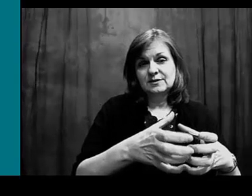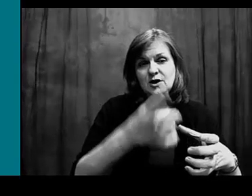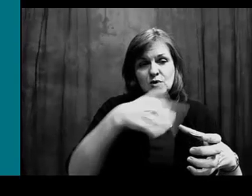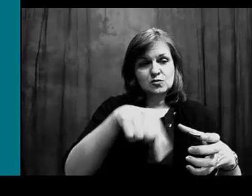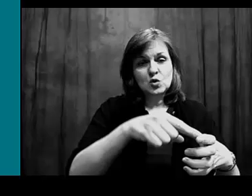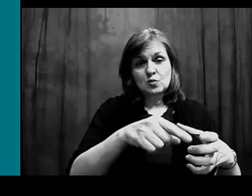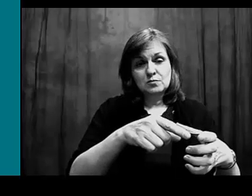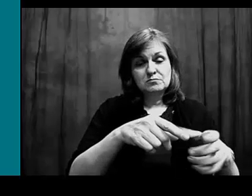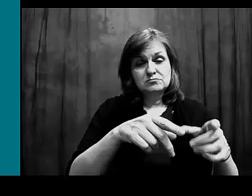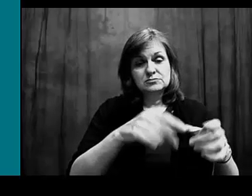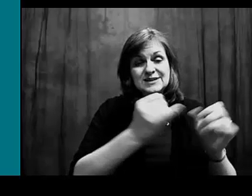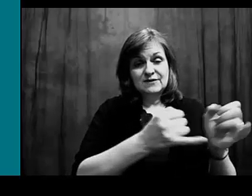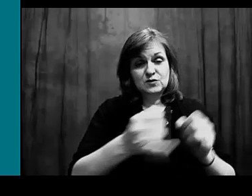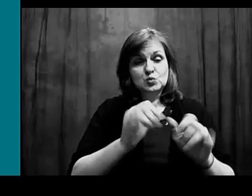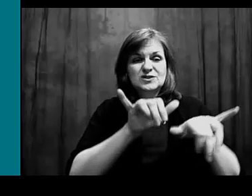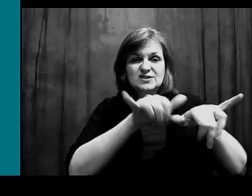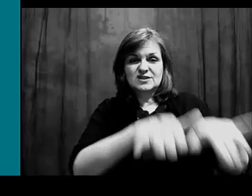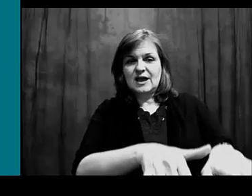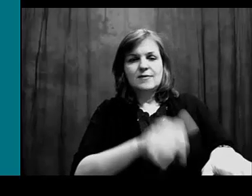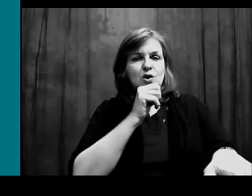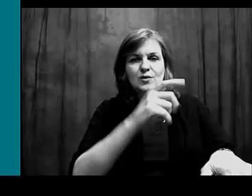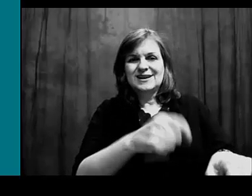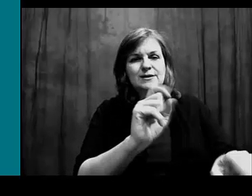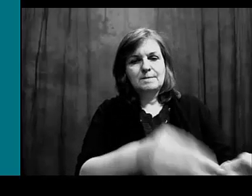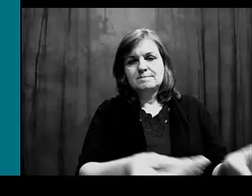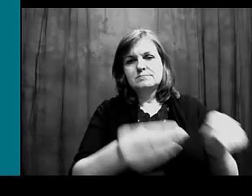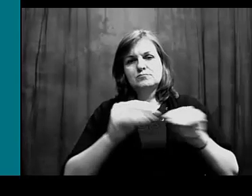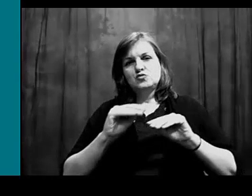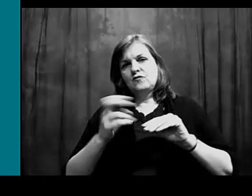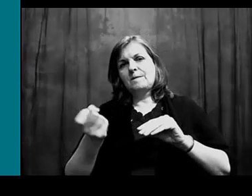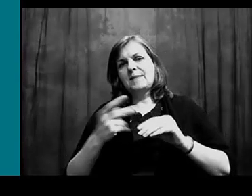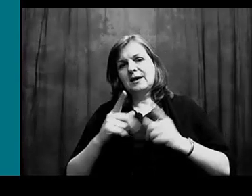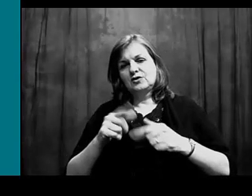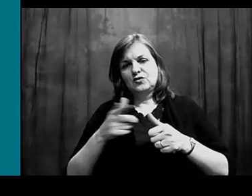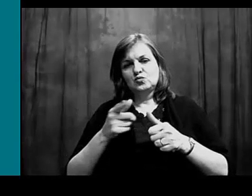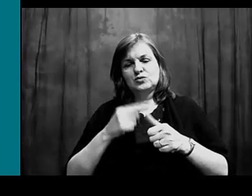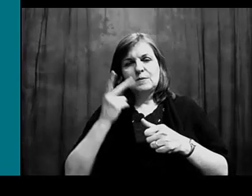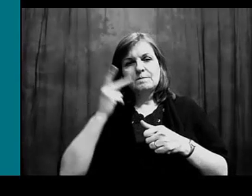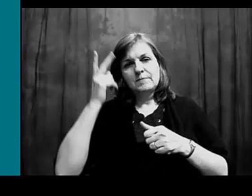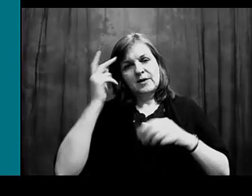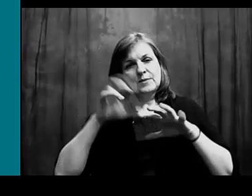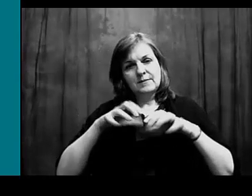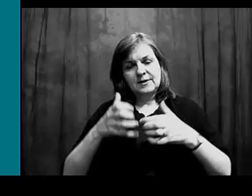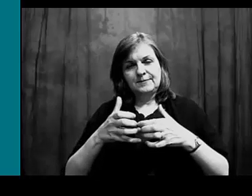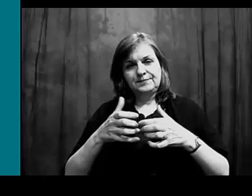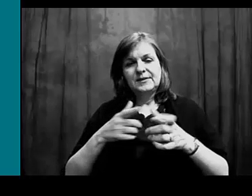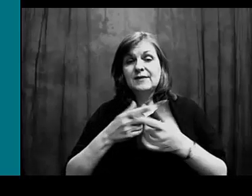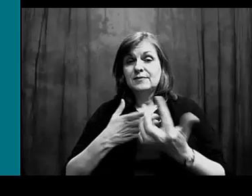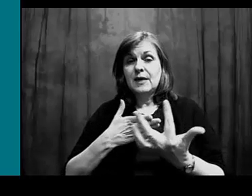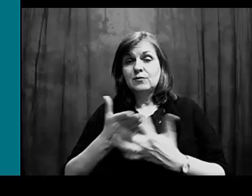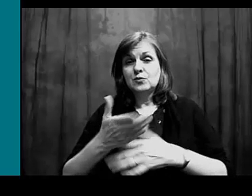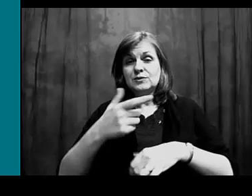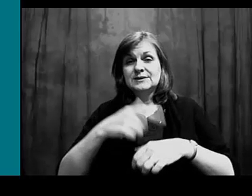then they will stay there there's no reason for them to move back to the original parental population so what happens is over time